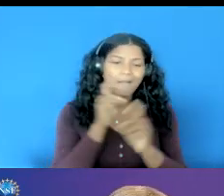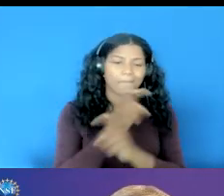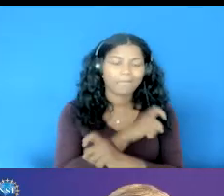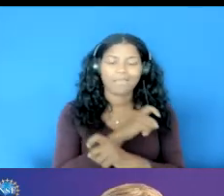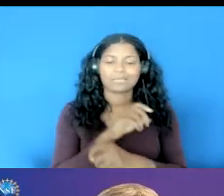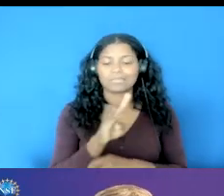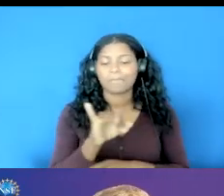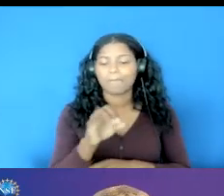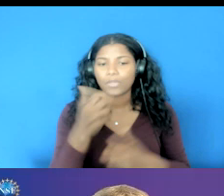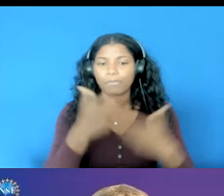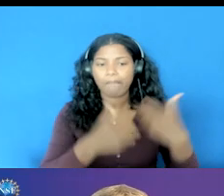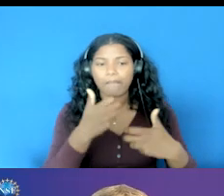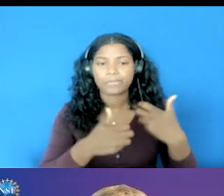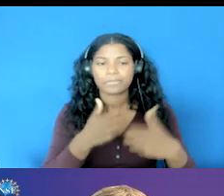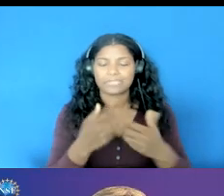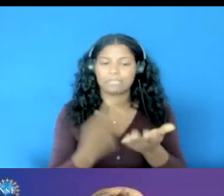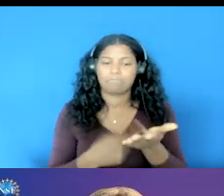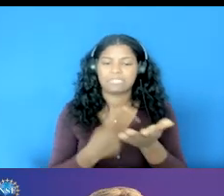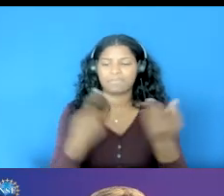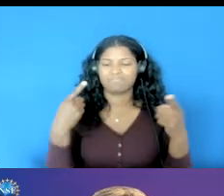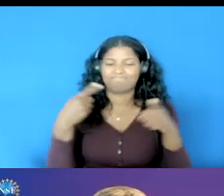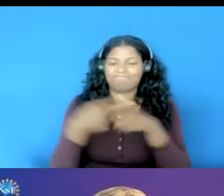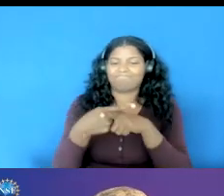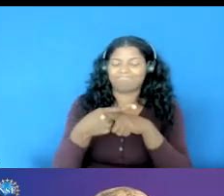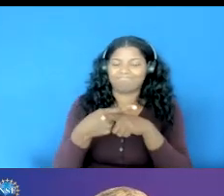So they tend to be cross-disciplinary and they're set up as joint ventures